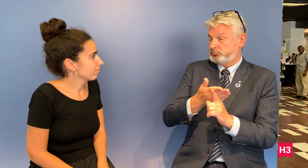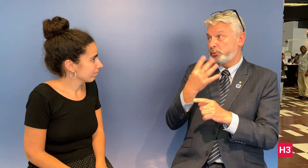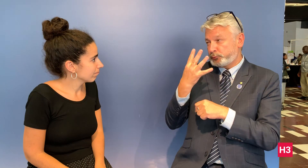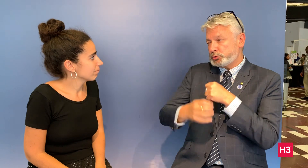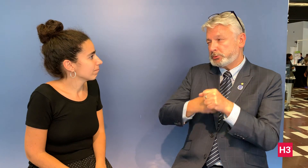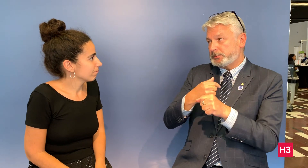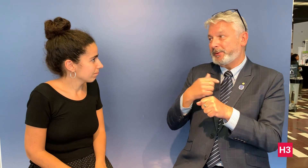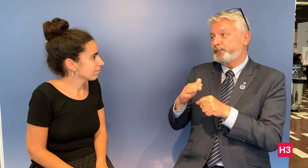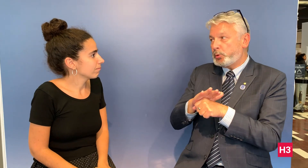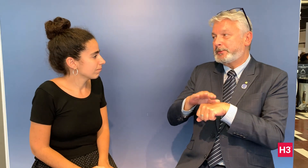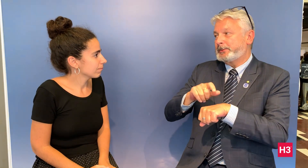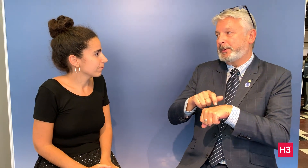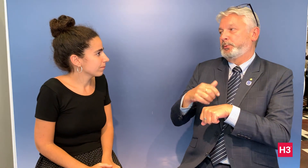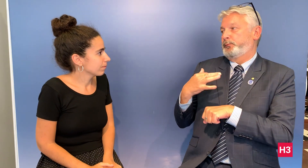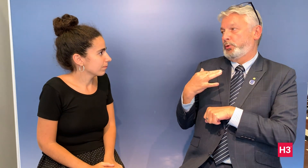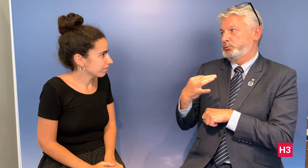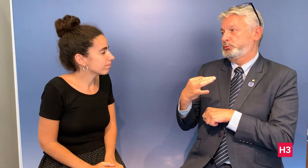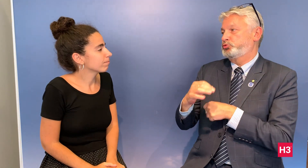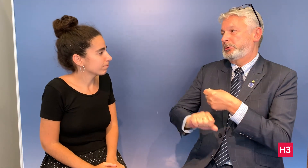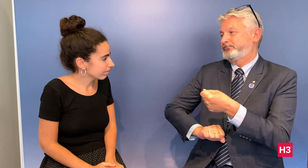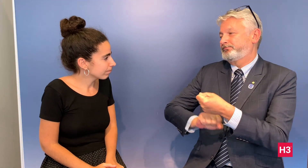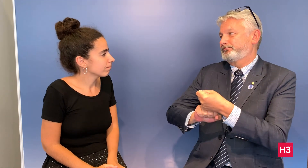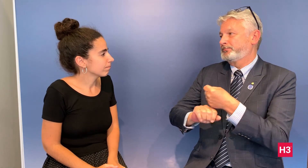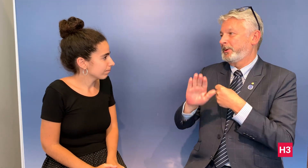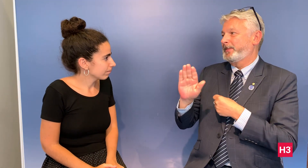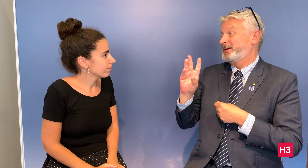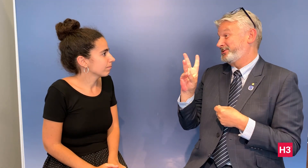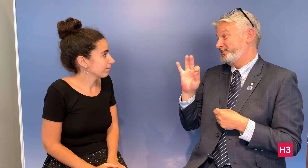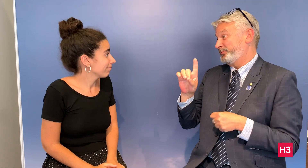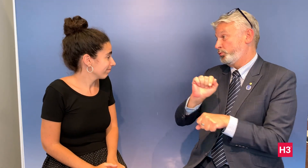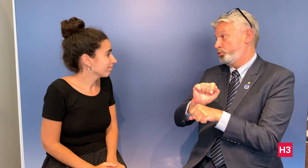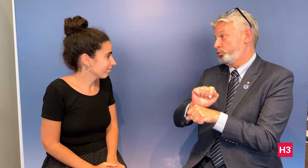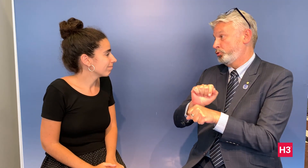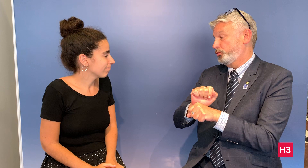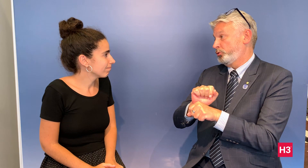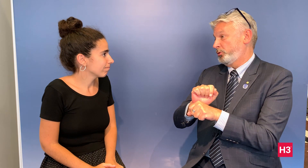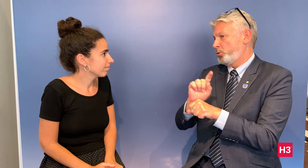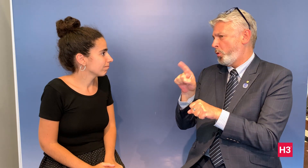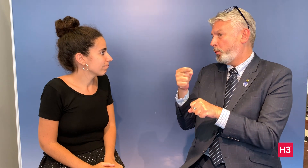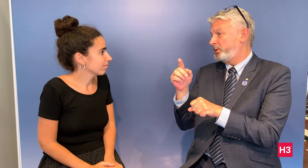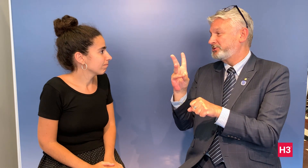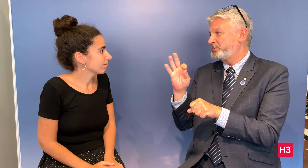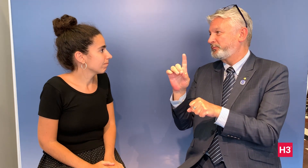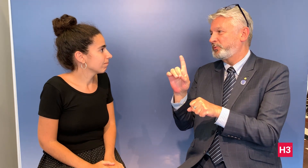For four years, I volunteered full-time to support the work of WFD.